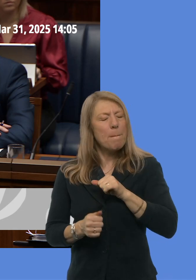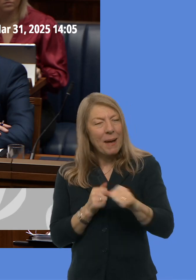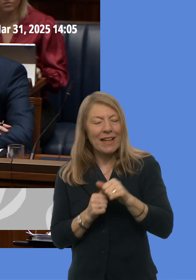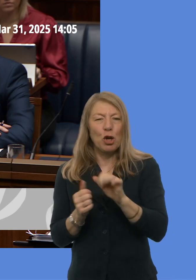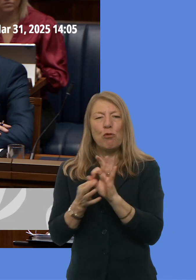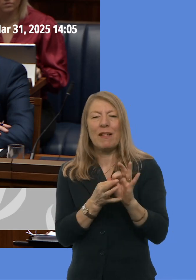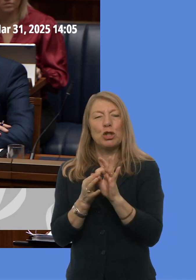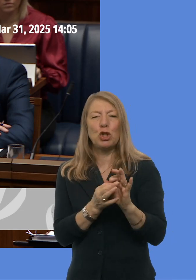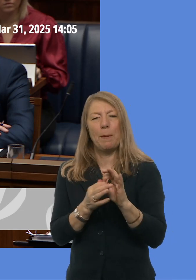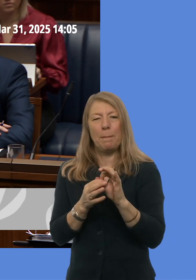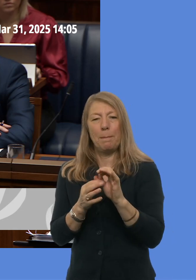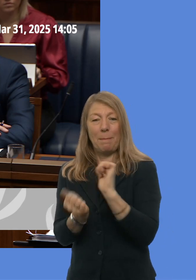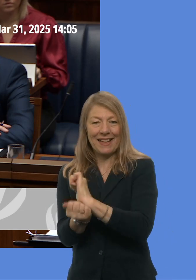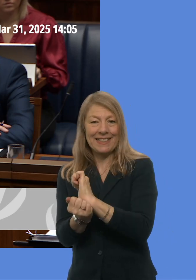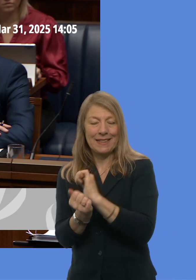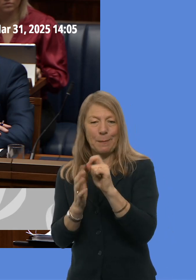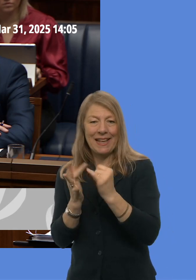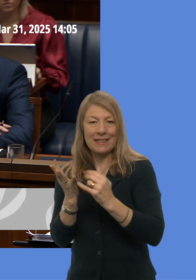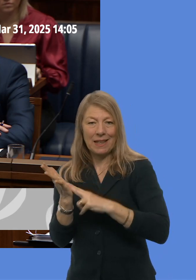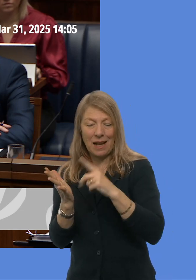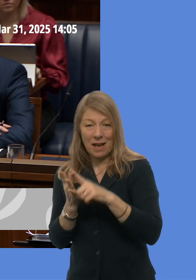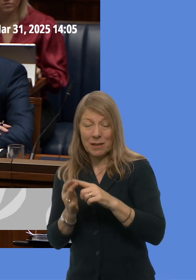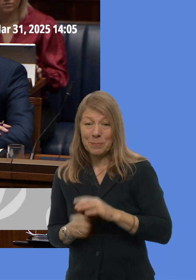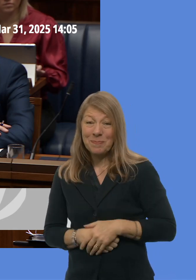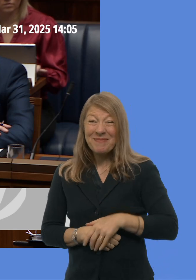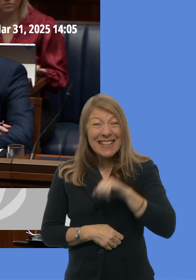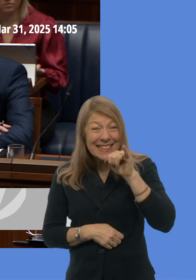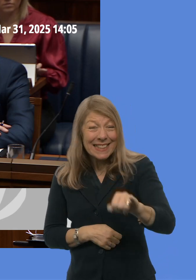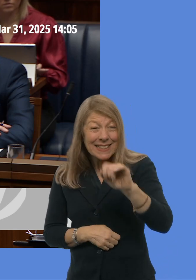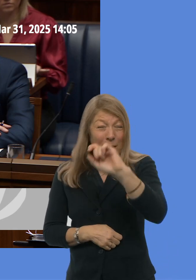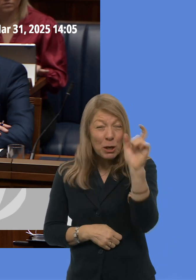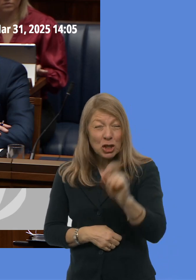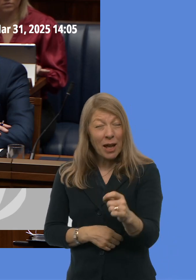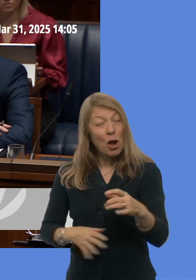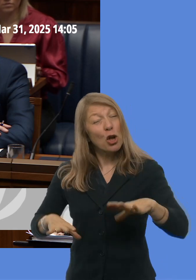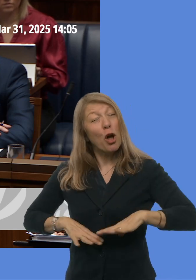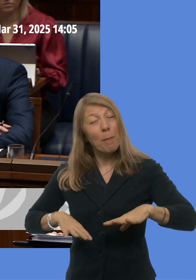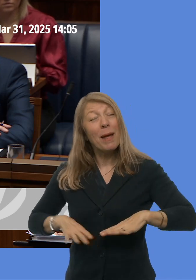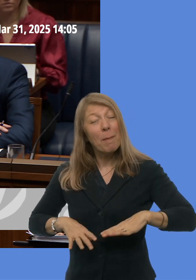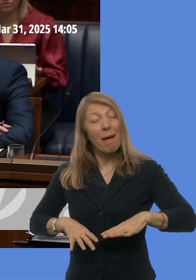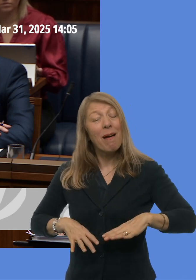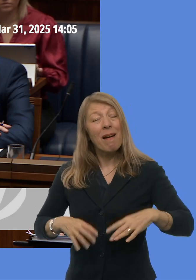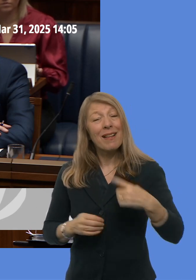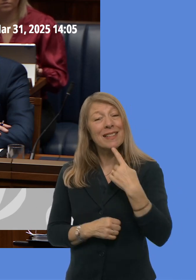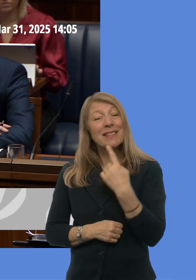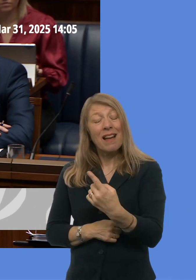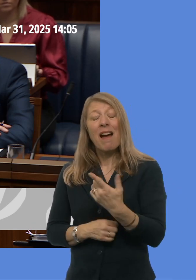On a more general basis, 60% of young people reported that they had a feeling that they could access health and wellbeing support.